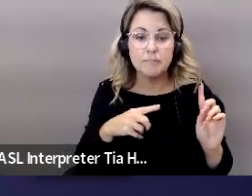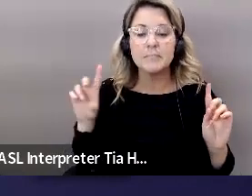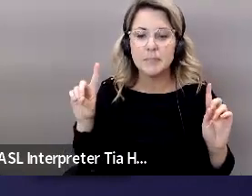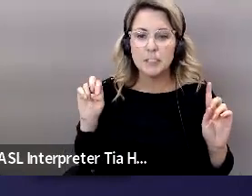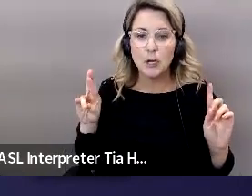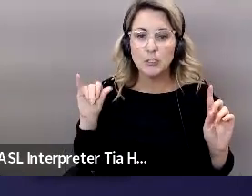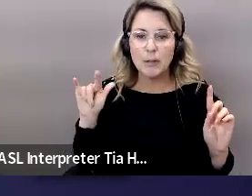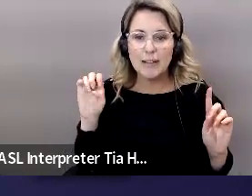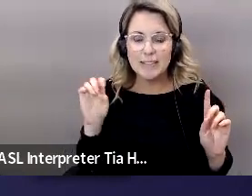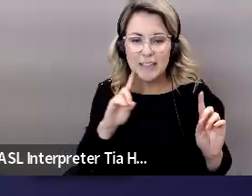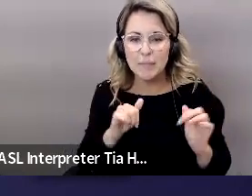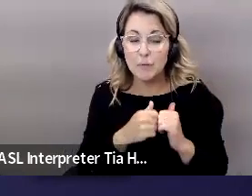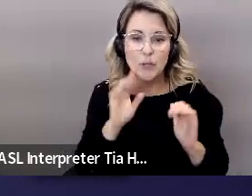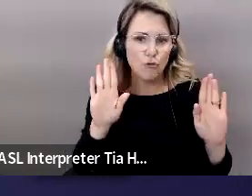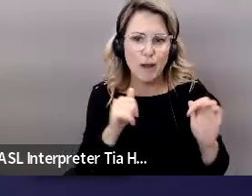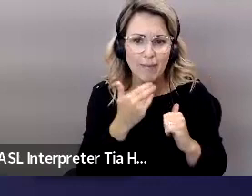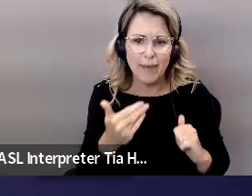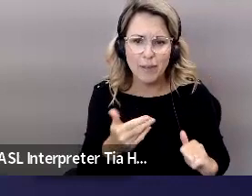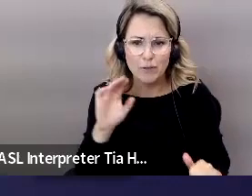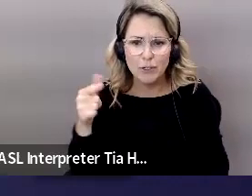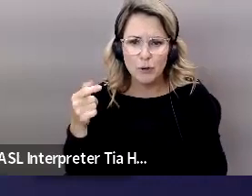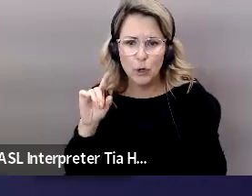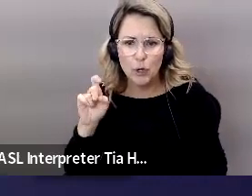excellent. Dr. Leslie? Dr. Leslie: That was excellent, Dr. Gooden. Thank you. The only thing